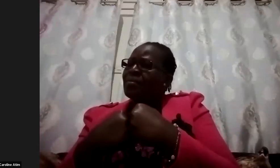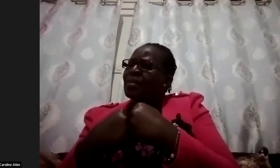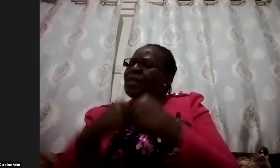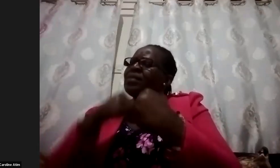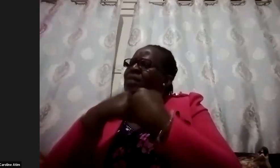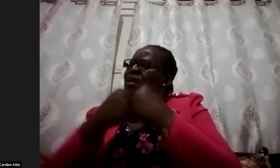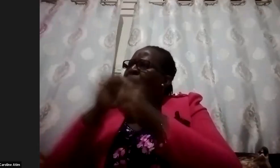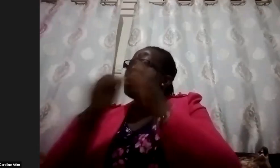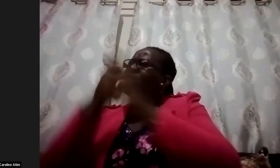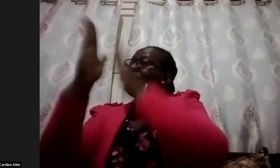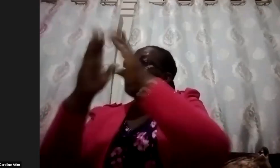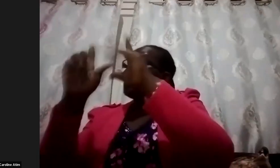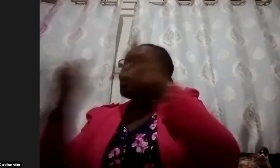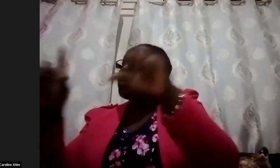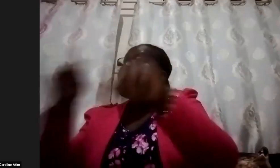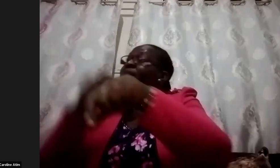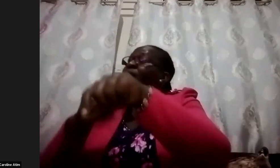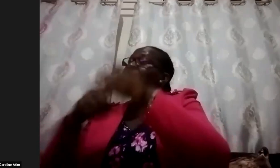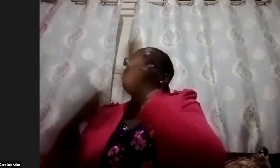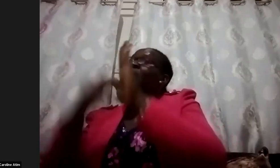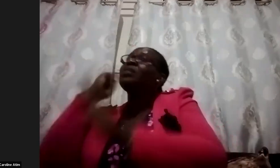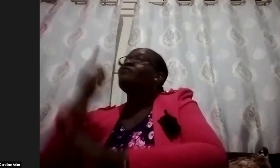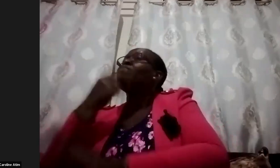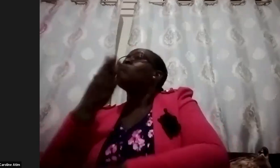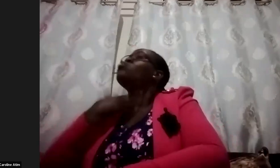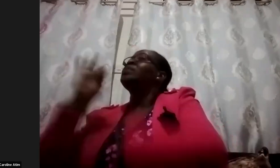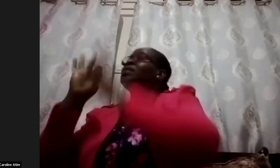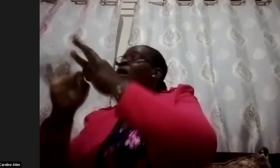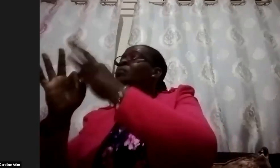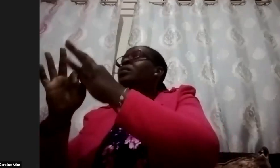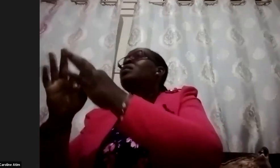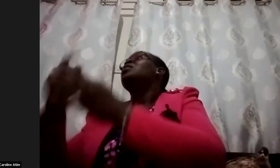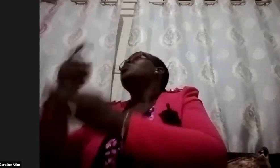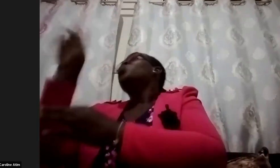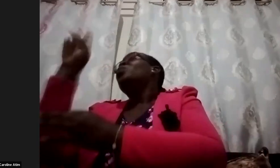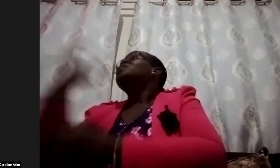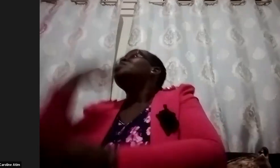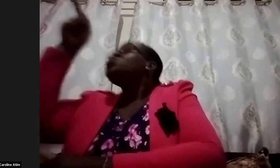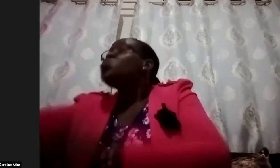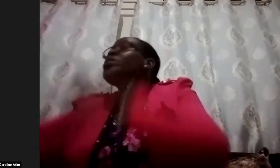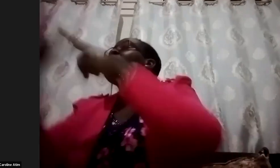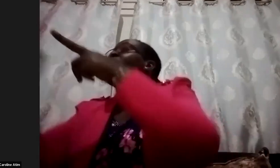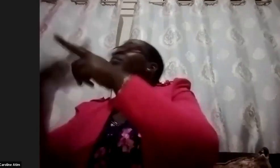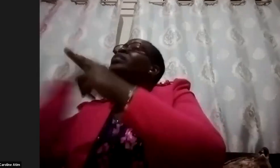challenge about sign language, for example, when a deaf person wants an interpreter, U.N. says